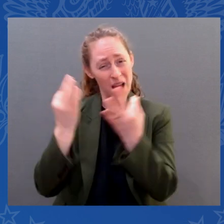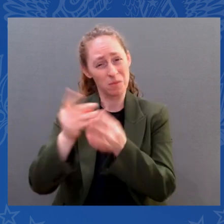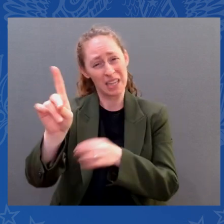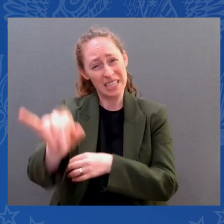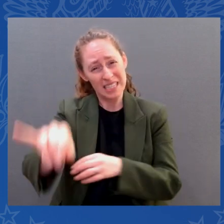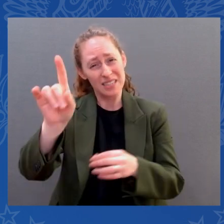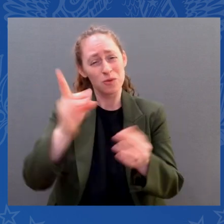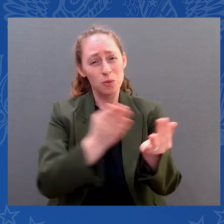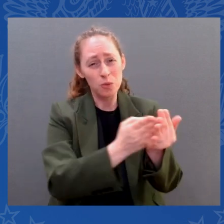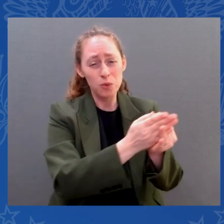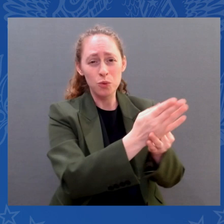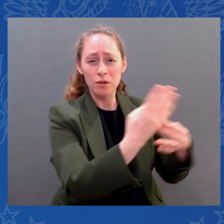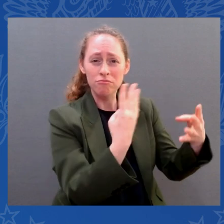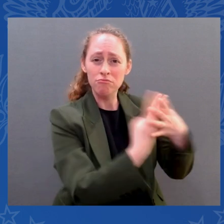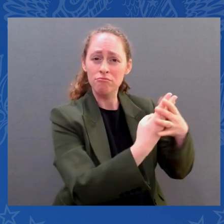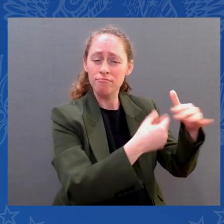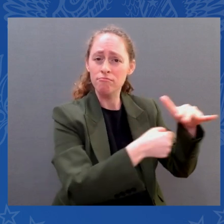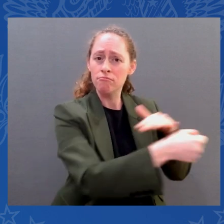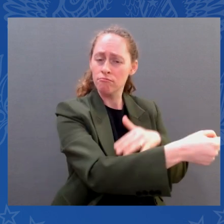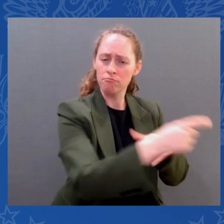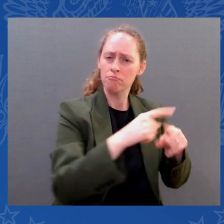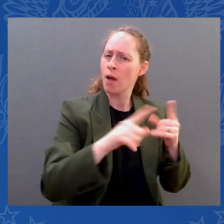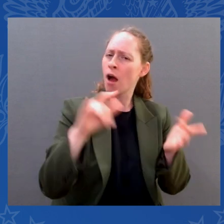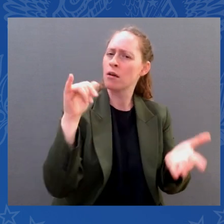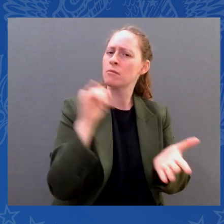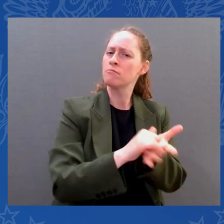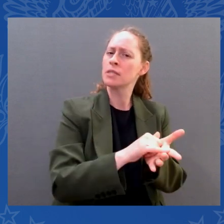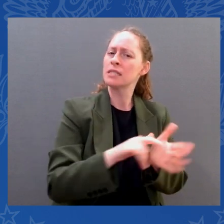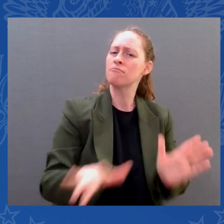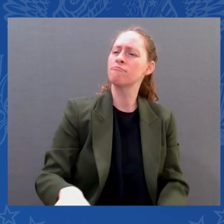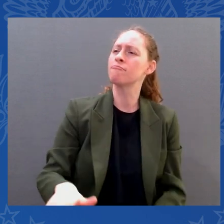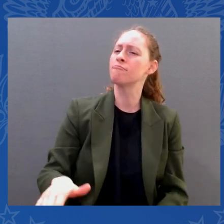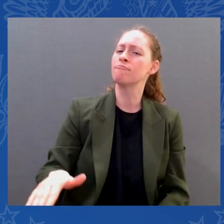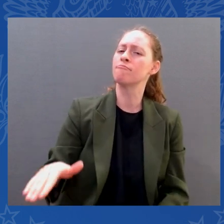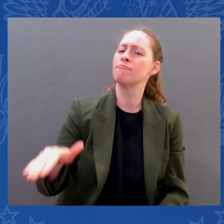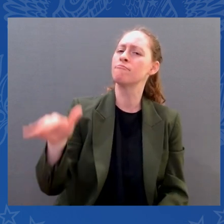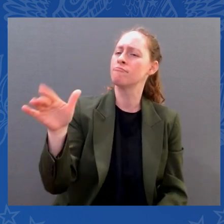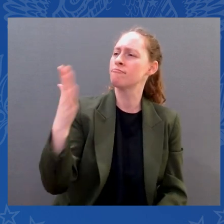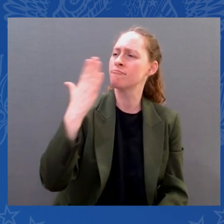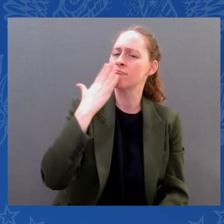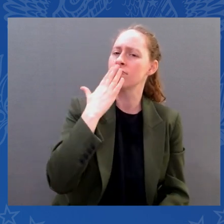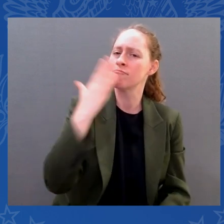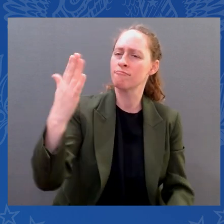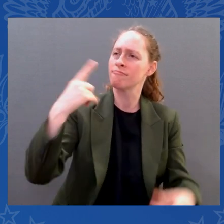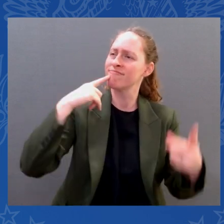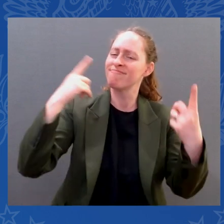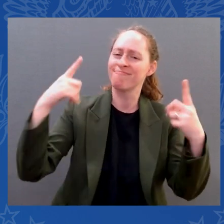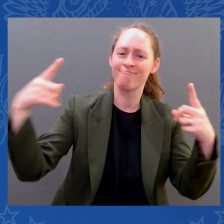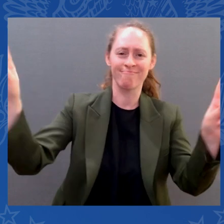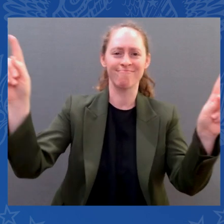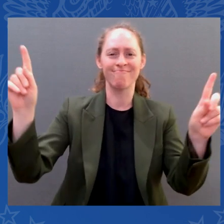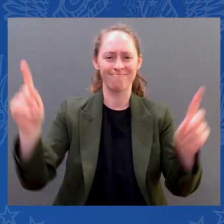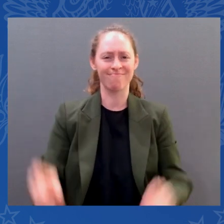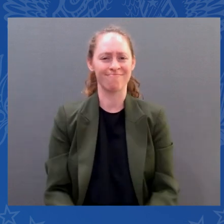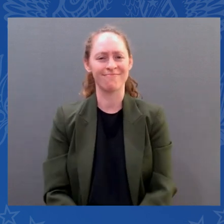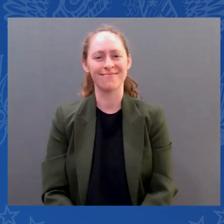And I think -- excuse again, in Senate language, a point of personal privilege -- I want to thank my dear friend who's not here,